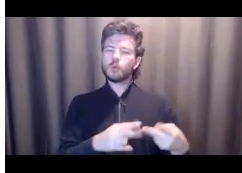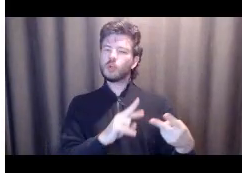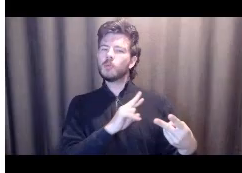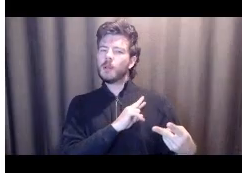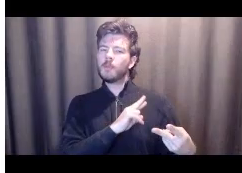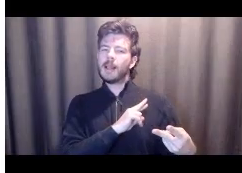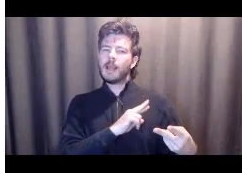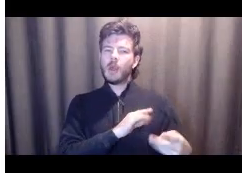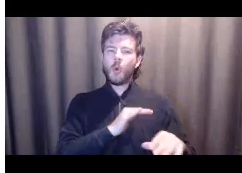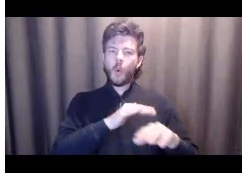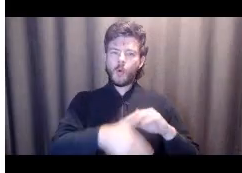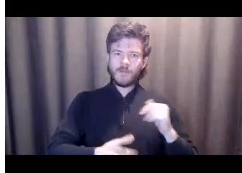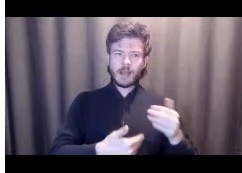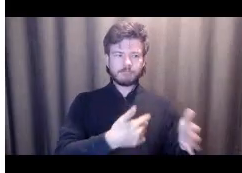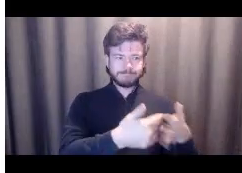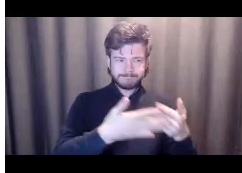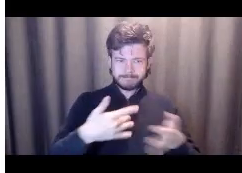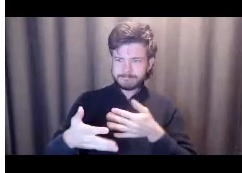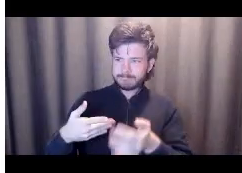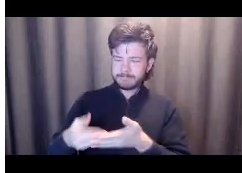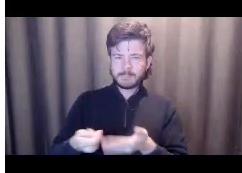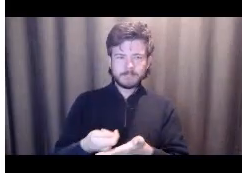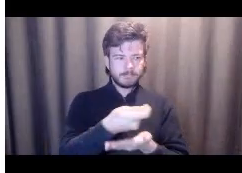and paying for the funded supports in your plan.